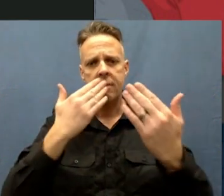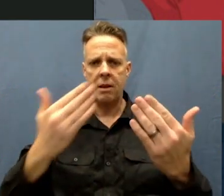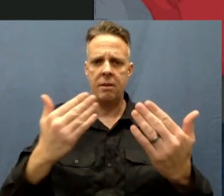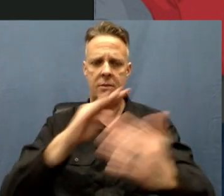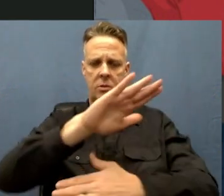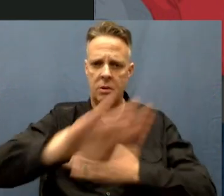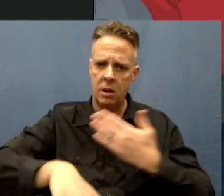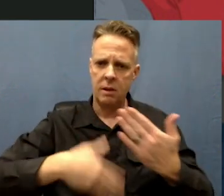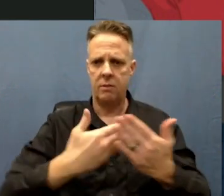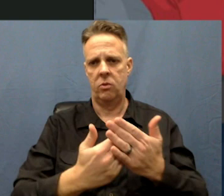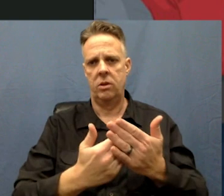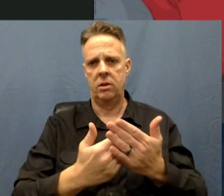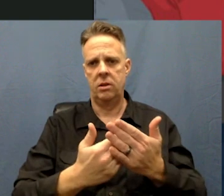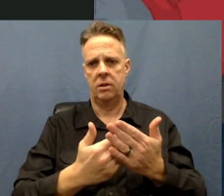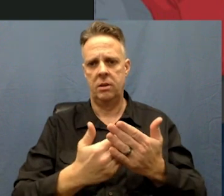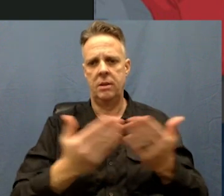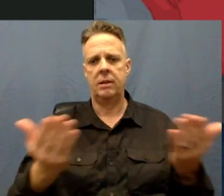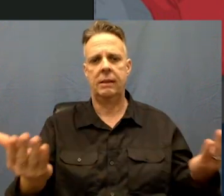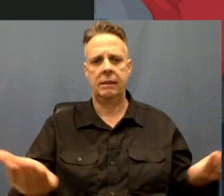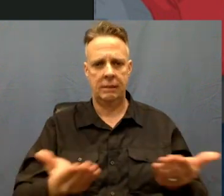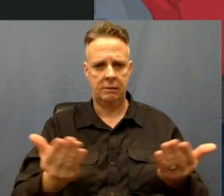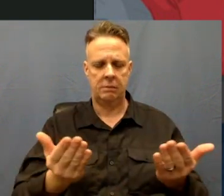THANK YOU FOR EVERYONE -- THANKS TO IT ALL, WE'VE BECOME -- I'VE